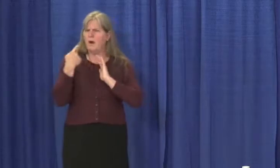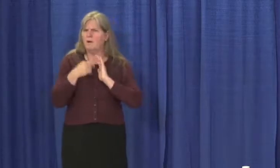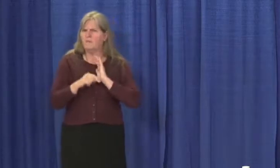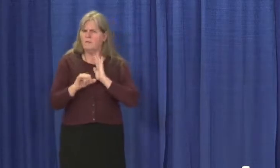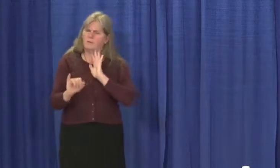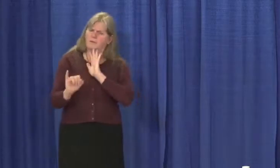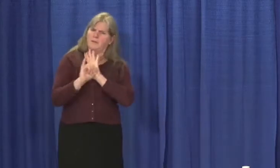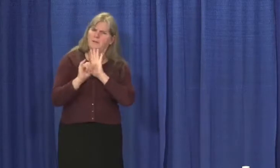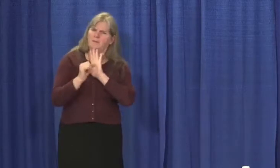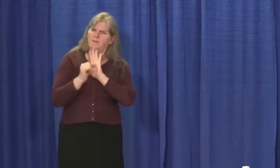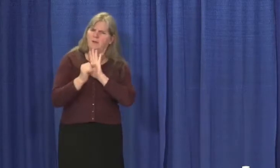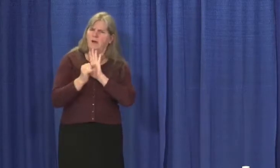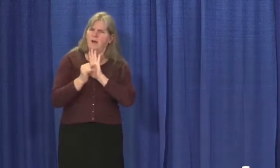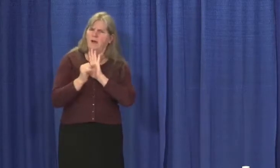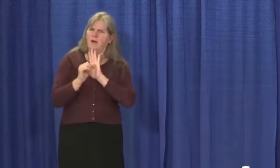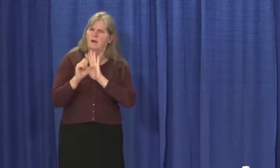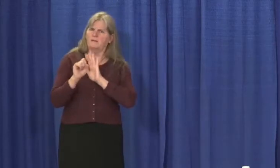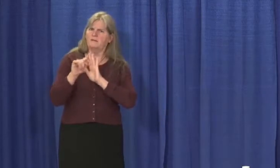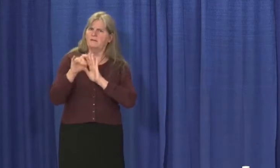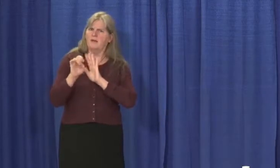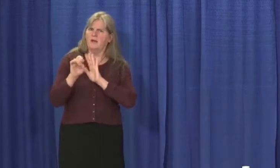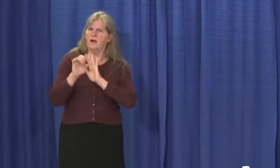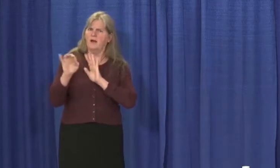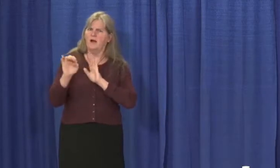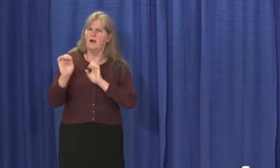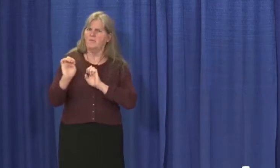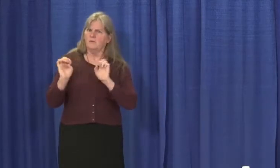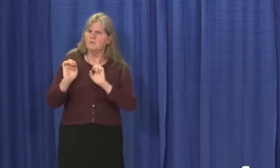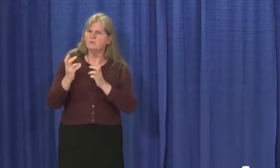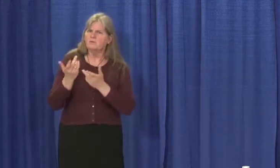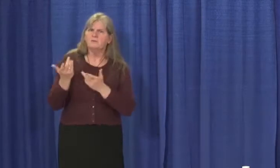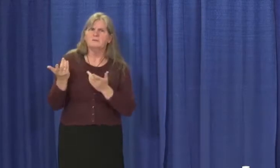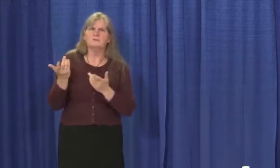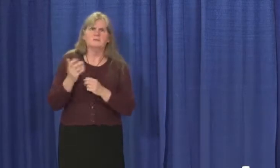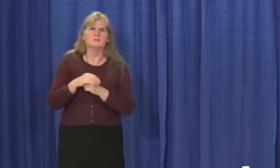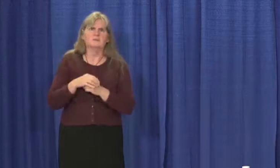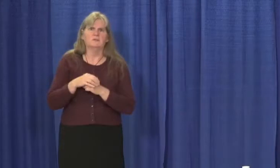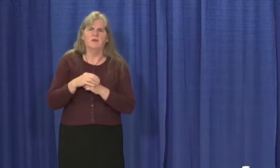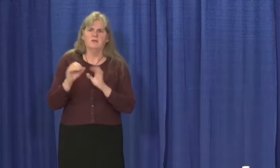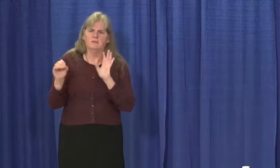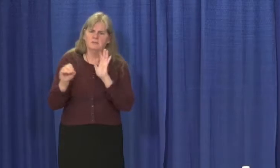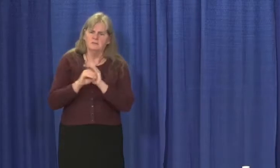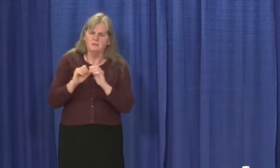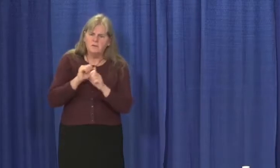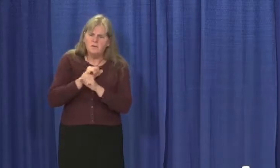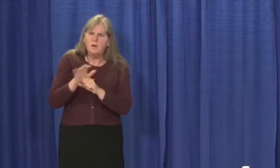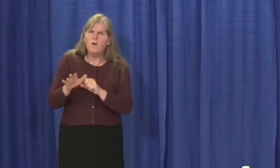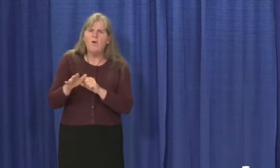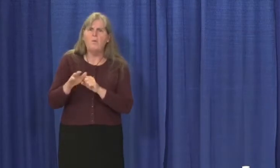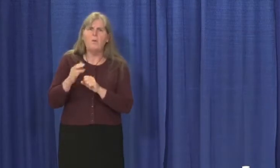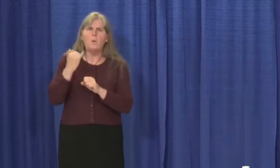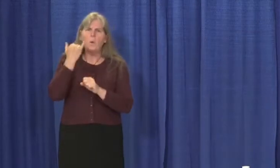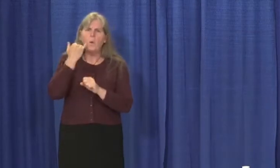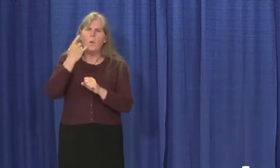state of emergency? Do cases need to be down to zero. If you could provide more